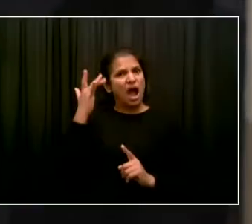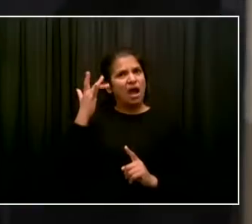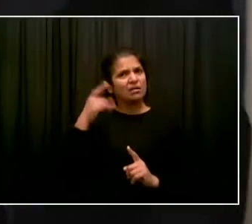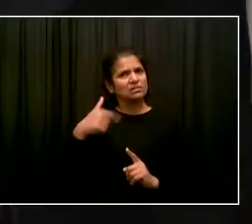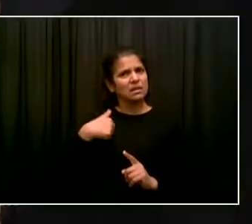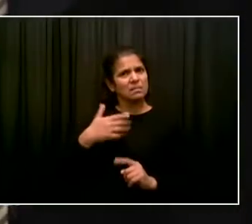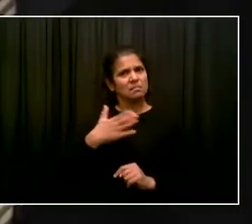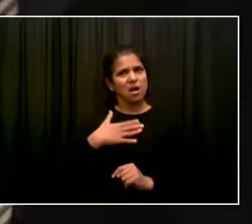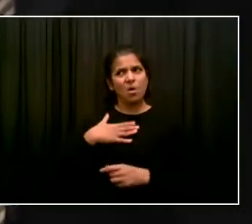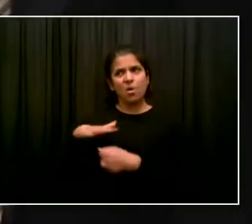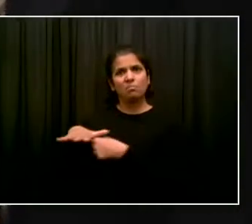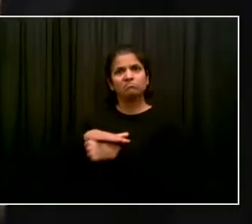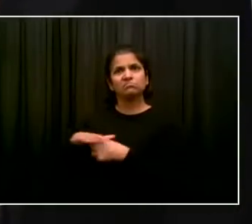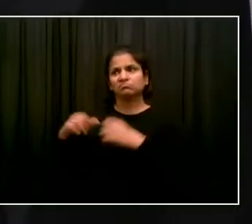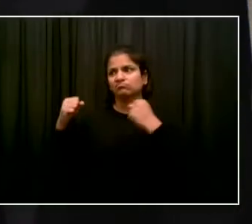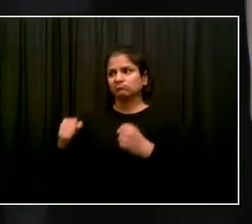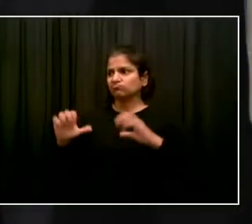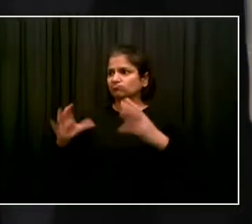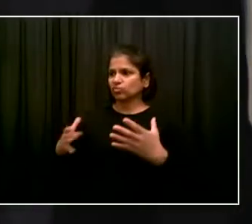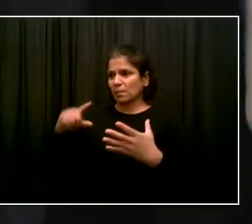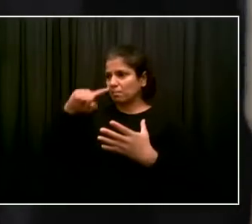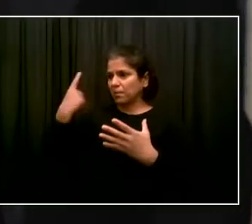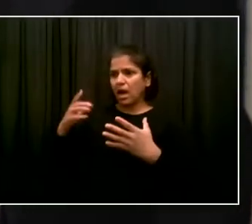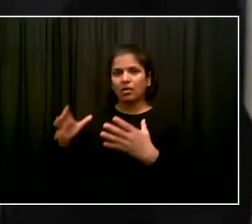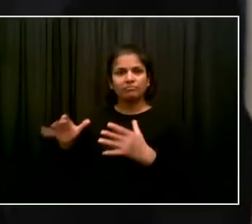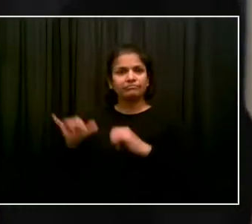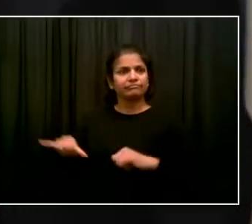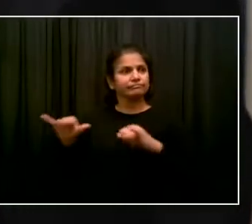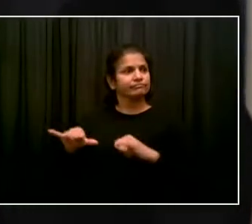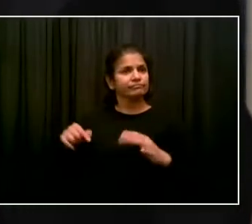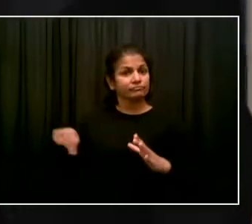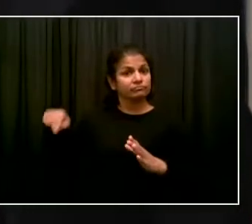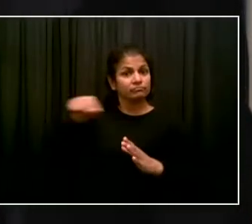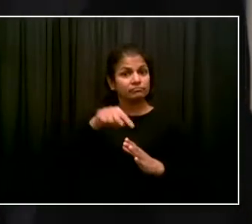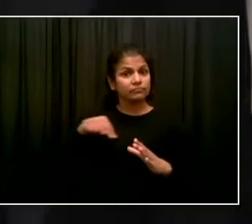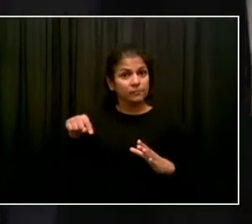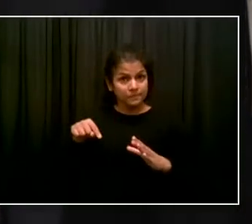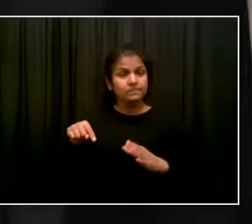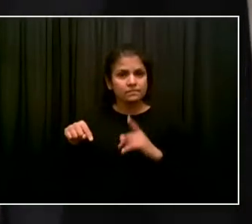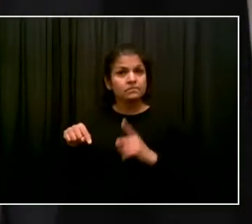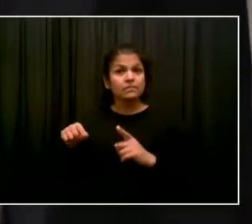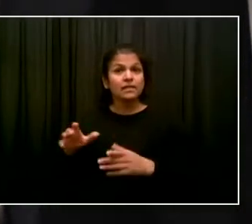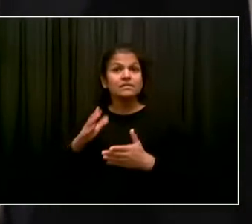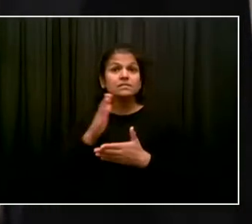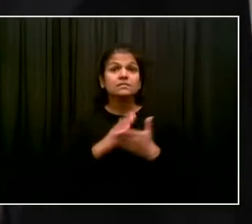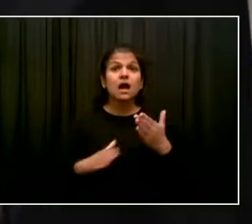WHERE I DIDN'T HAVE PAGES IN IT AND SOME SAID